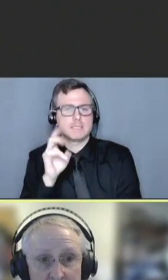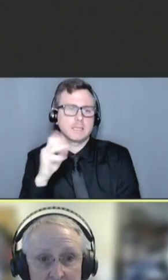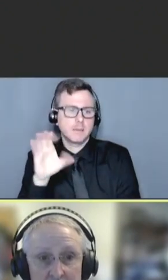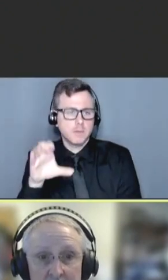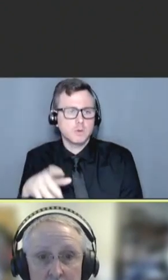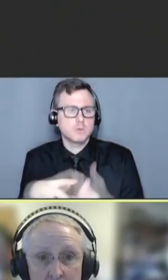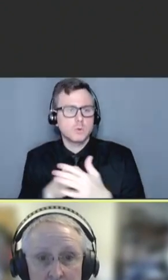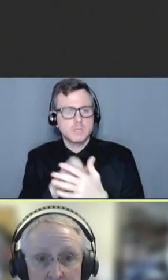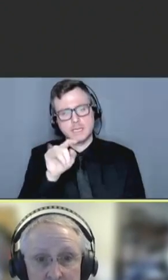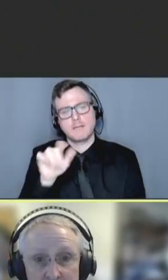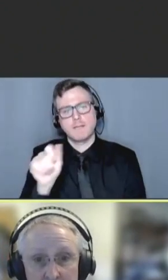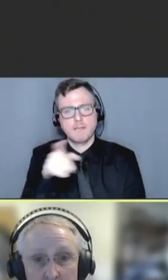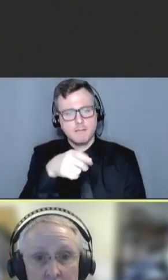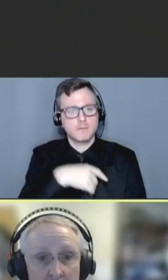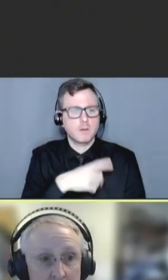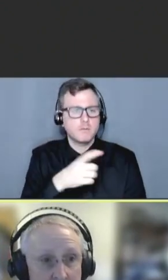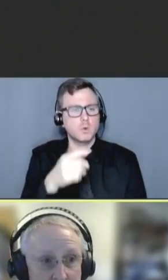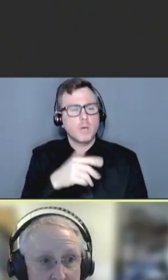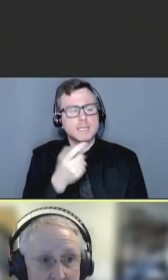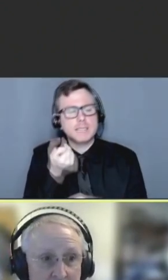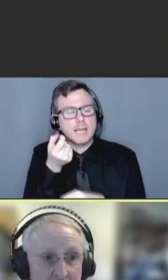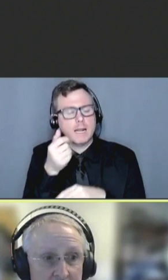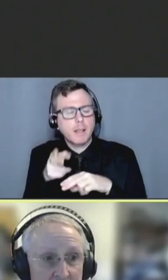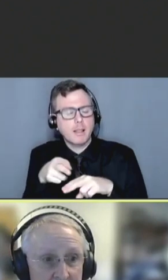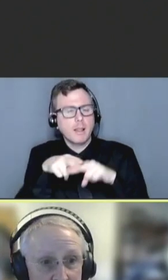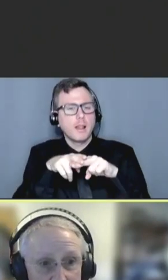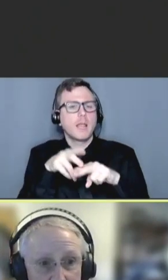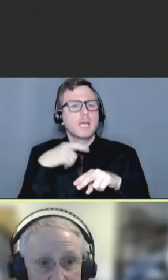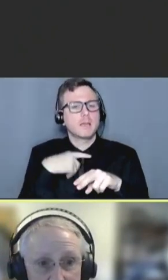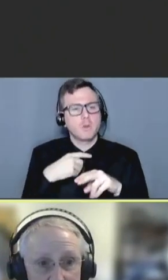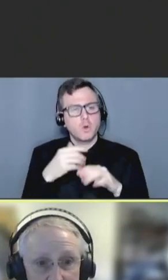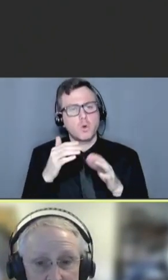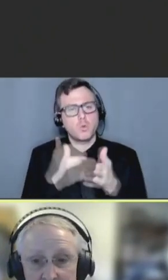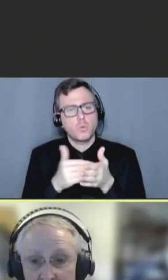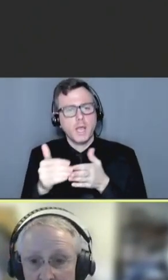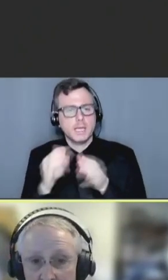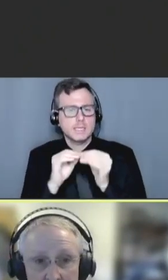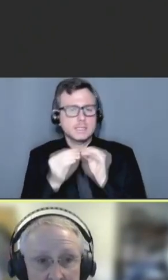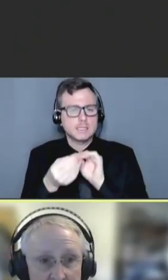a slightly elevated ration which just exceeds statistical significance and